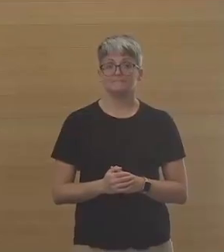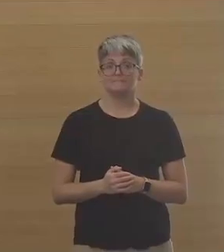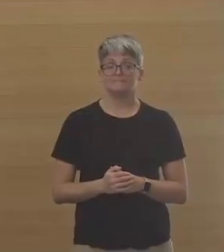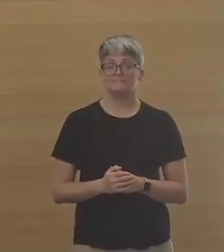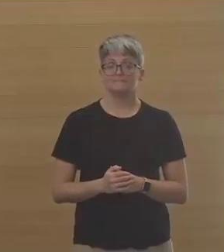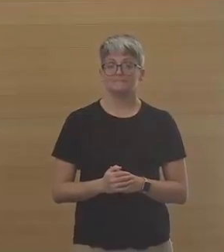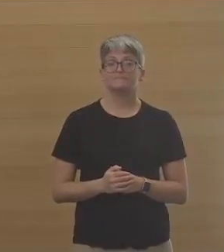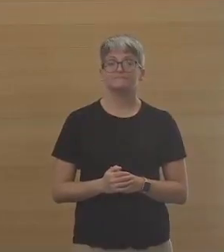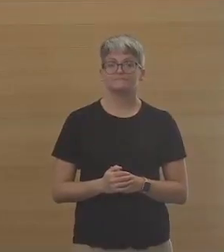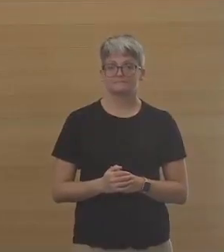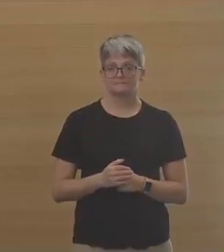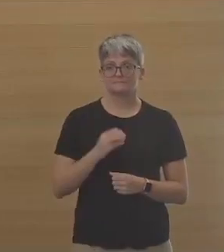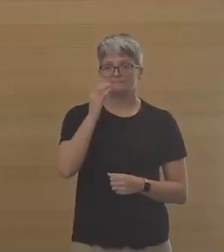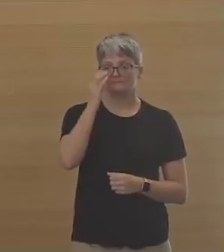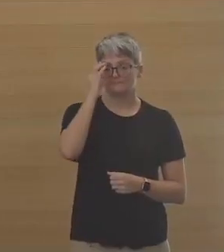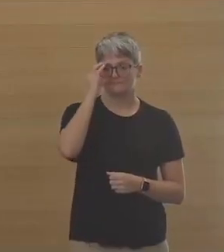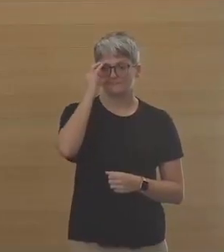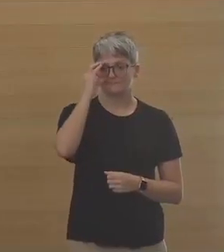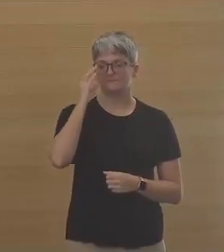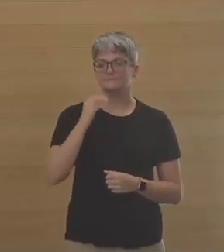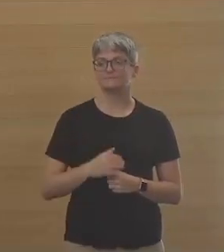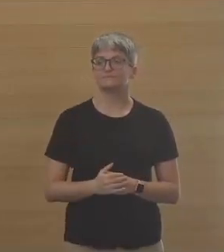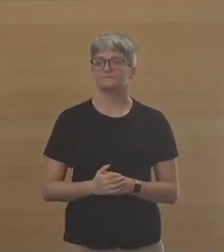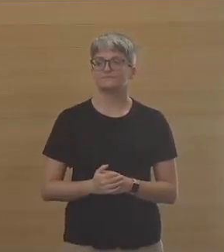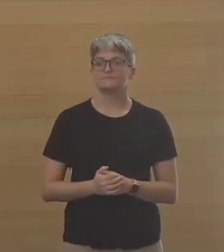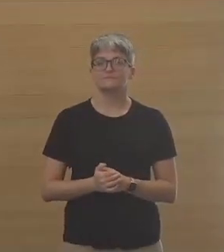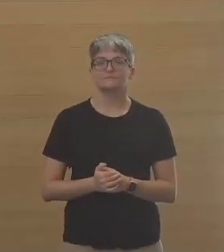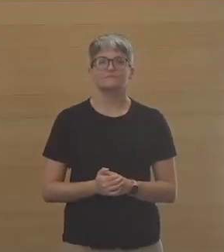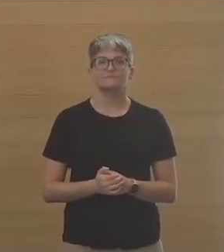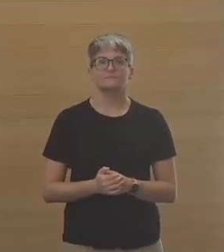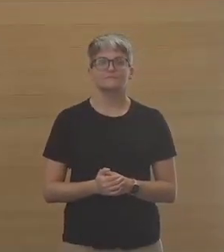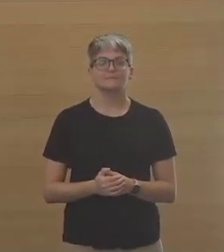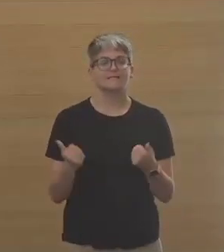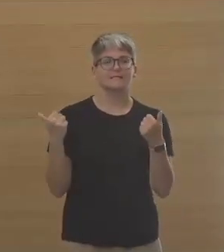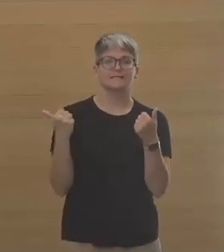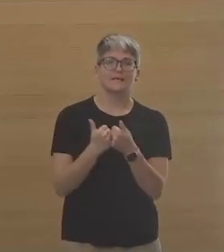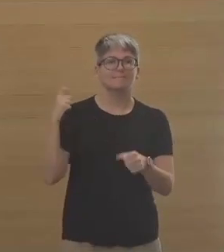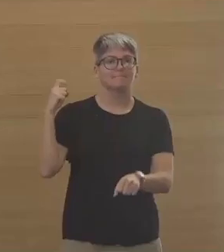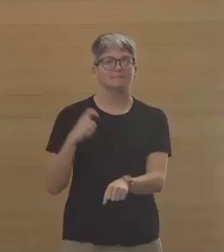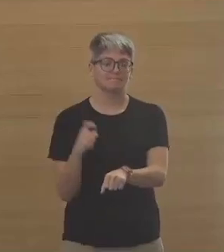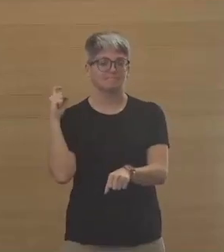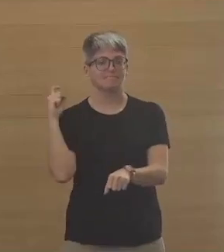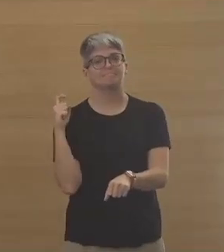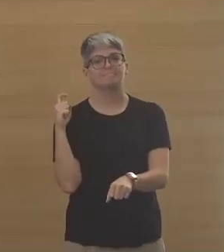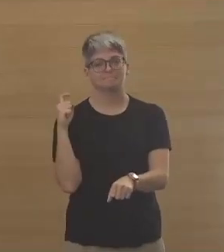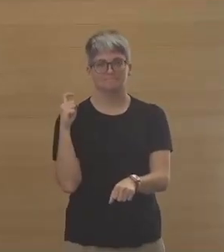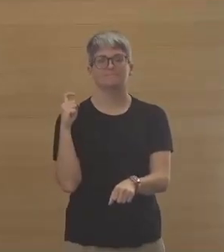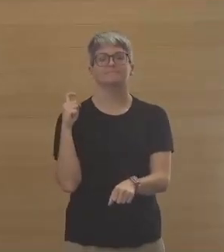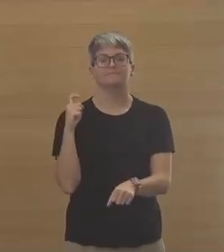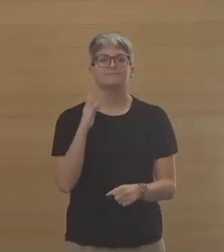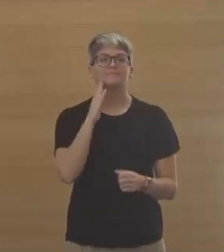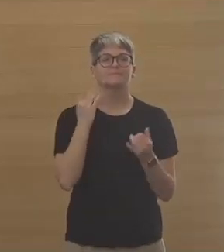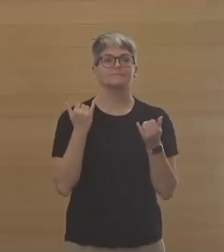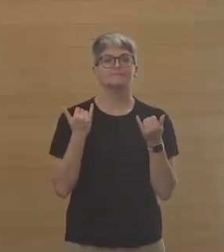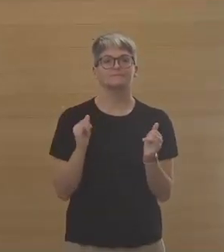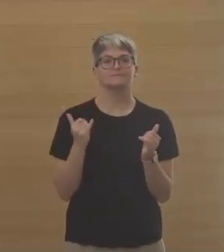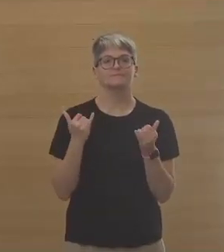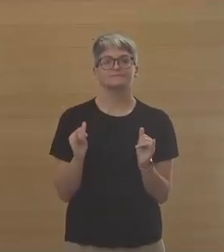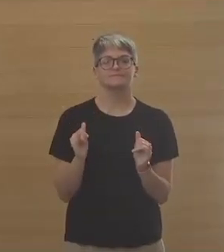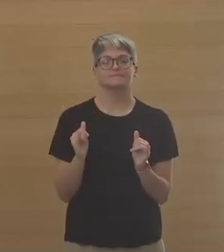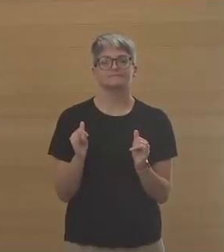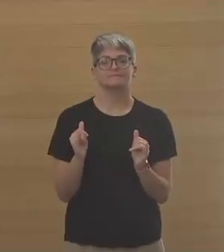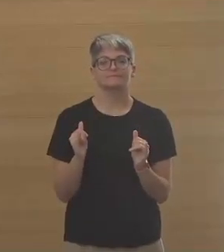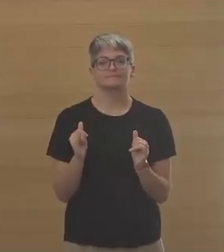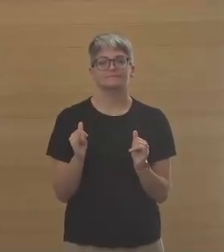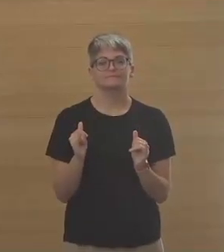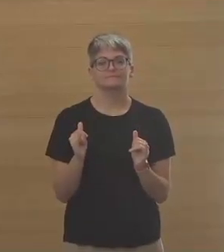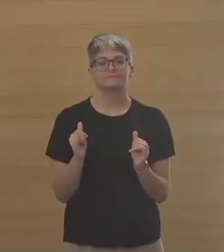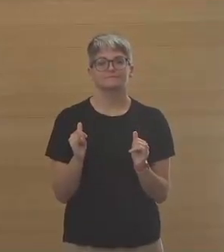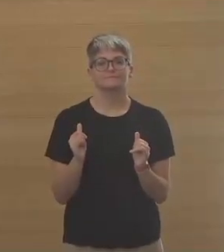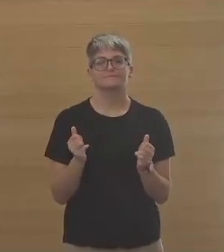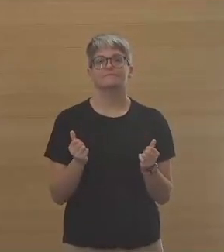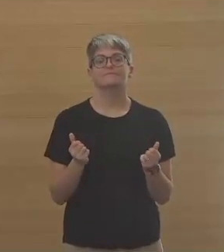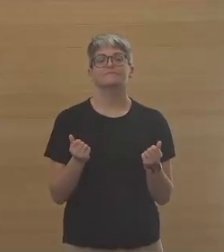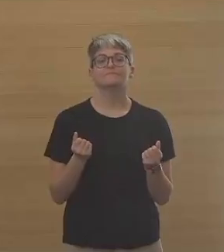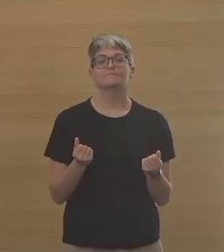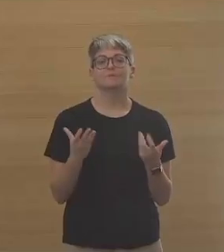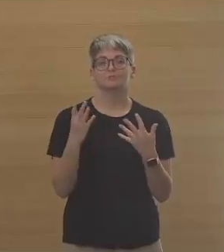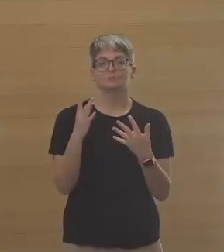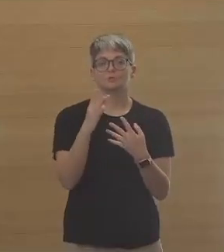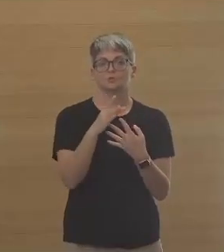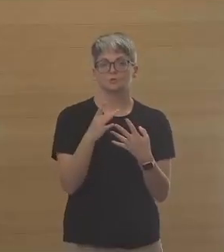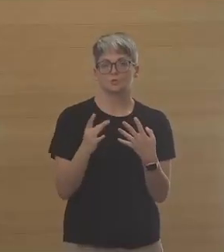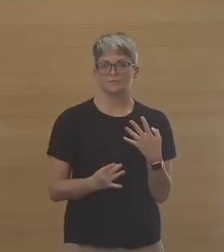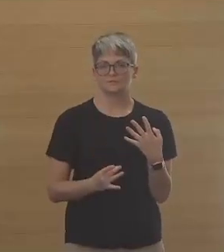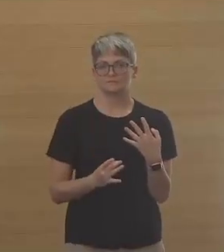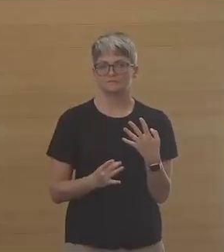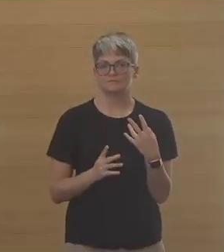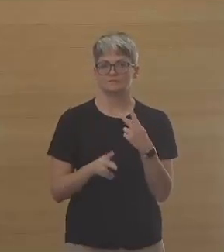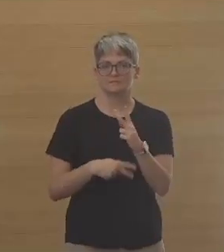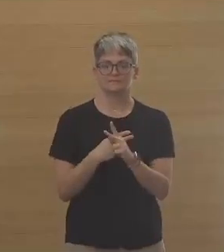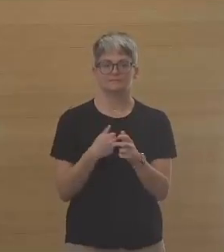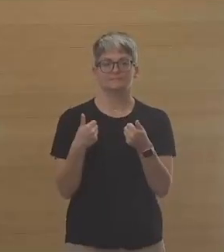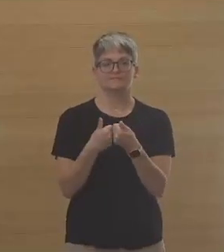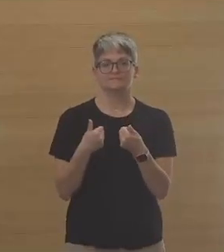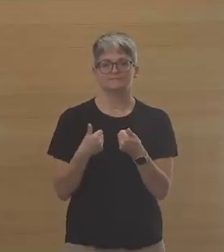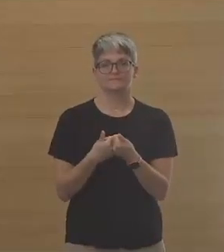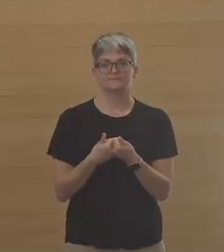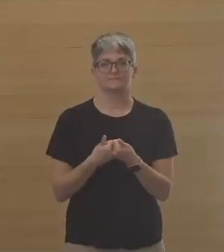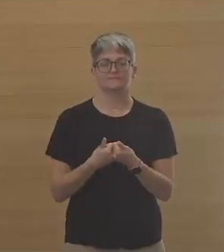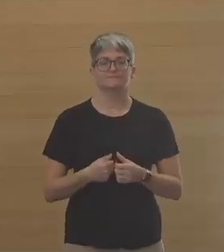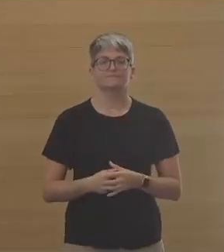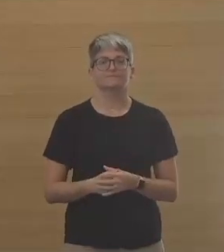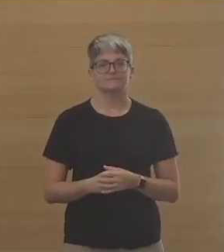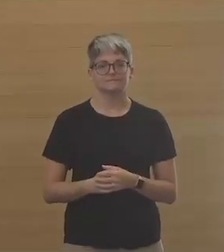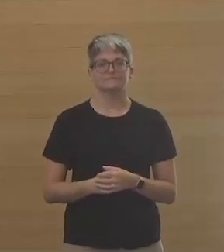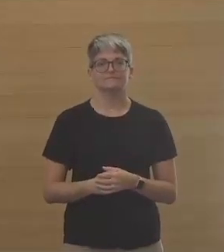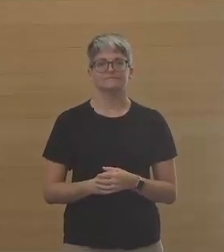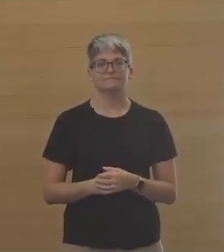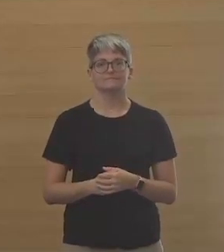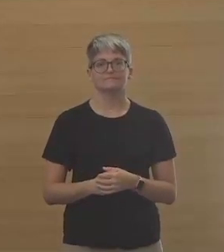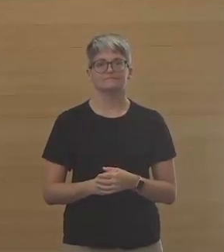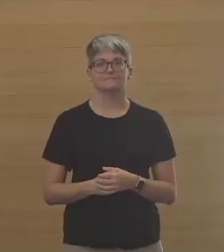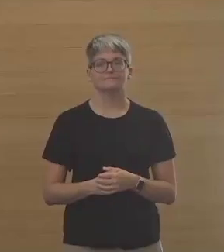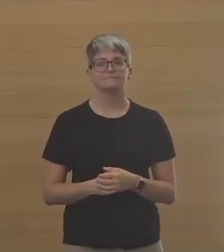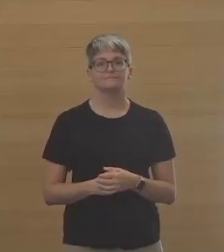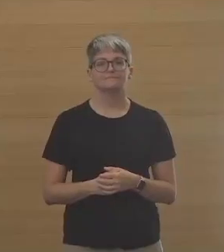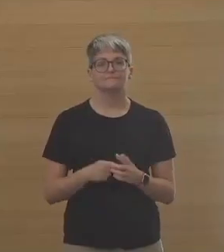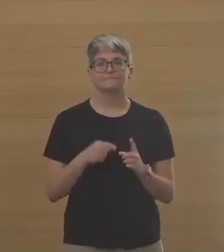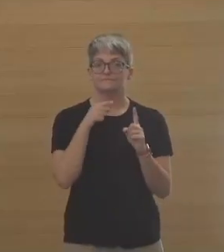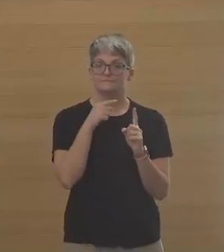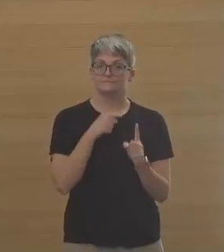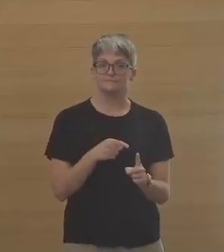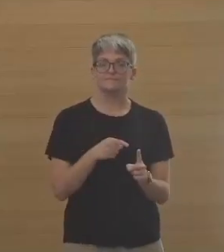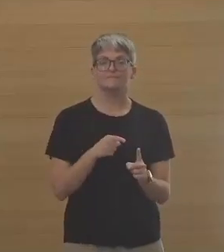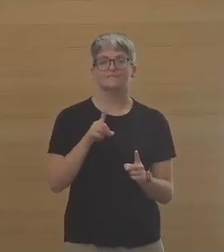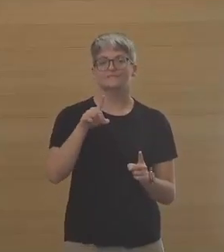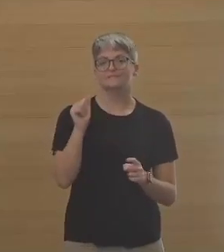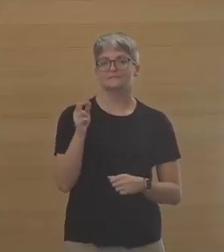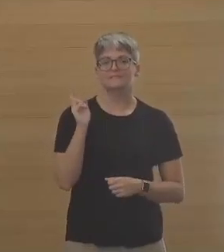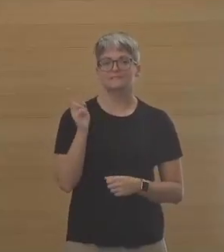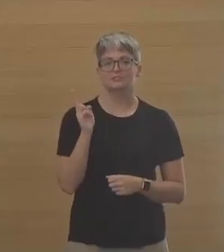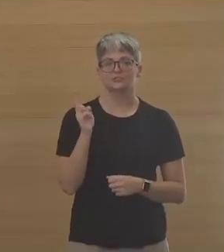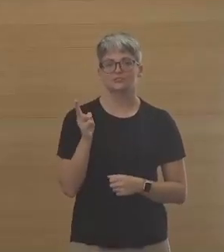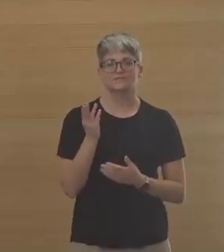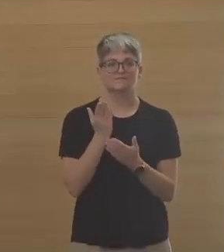So it's Game Time! We will be playing a multiple-choice game to learn disability history facts.